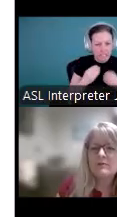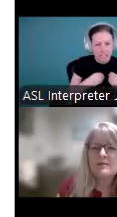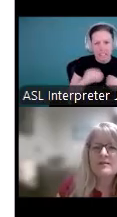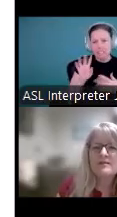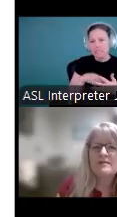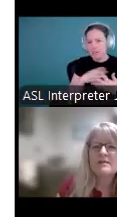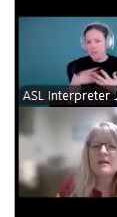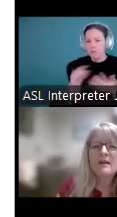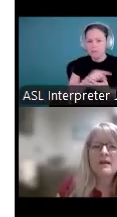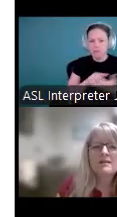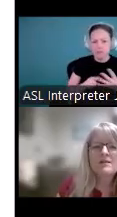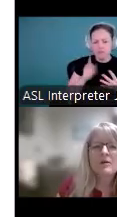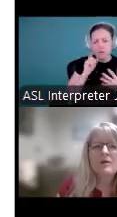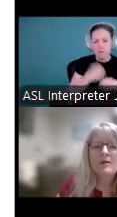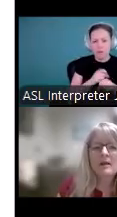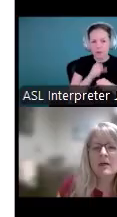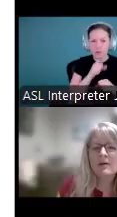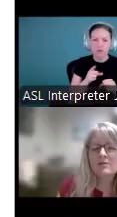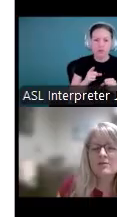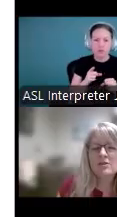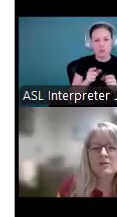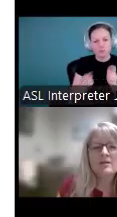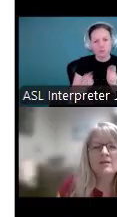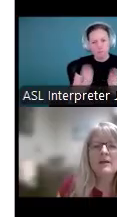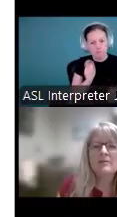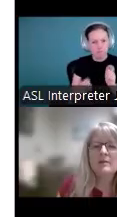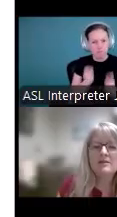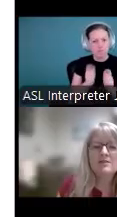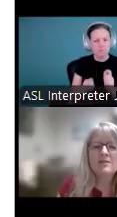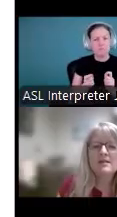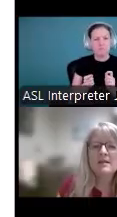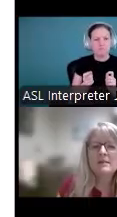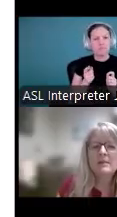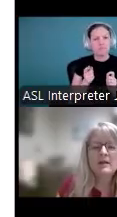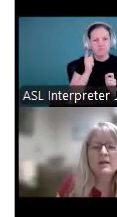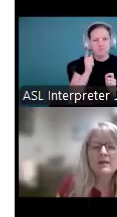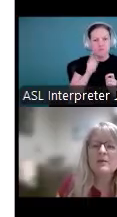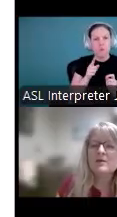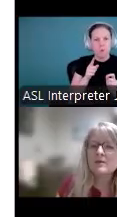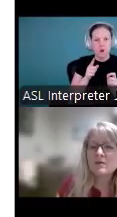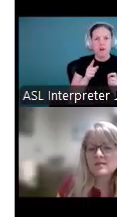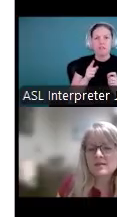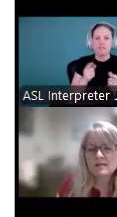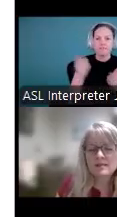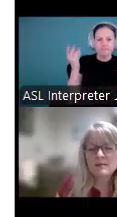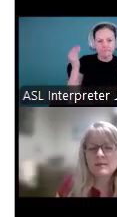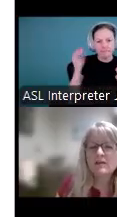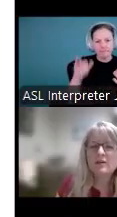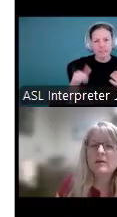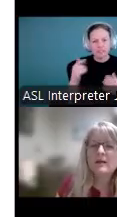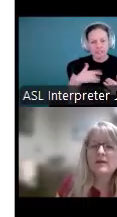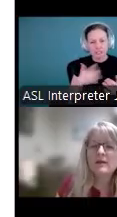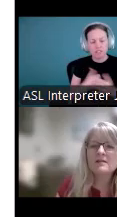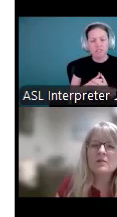preferences, and so when we think about children developing, just to keep in those things in the back of your mind that it's